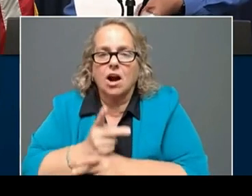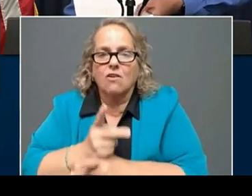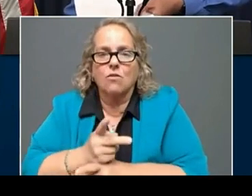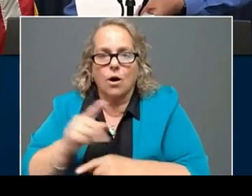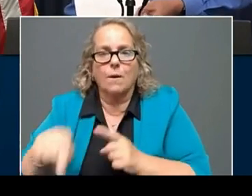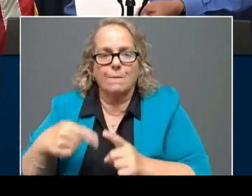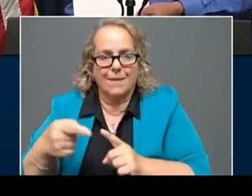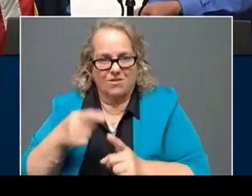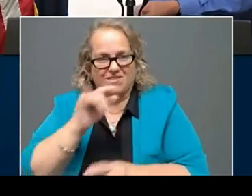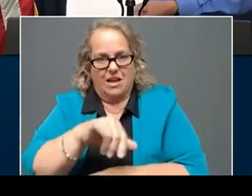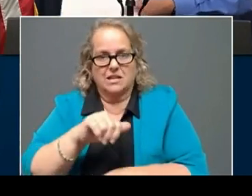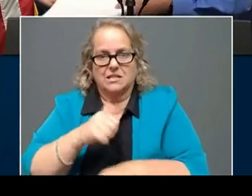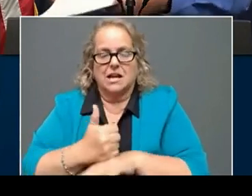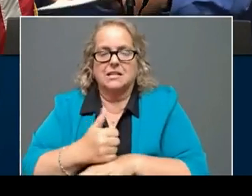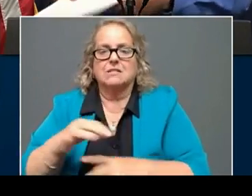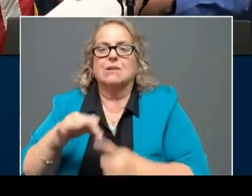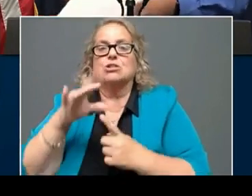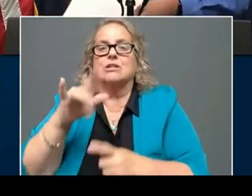unvaccinated and the vulnerable next slide please.